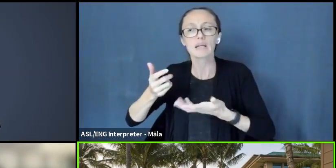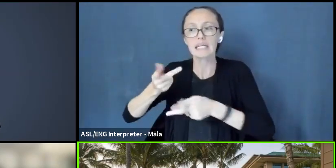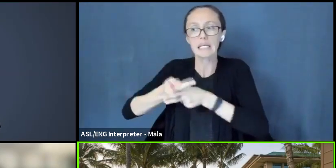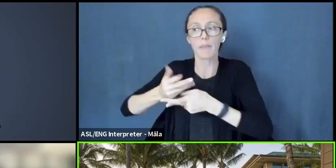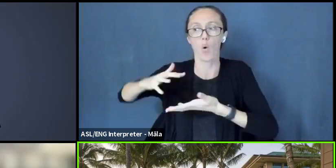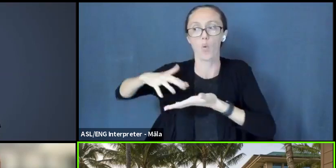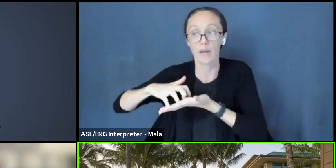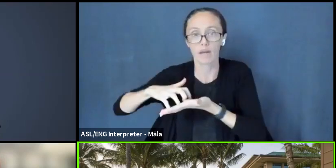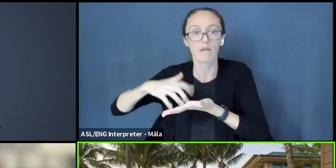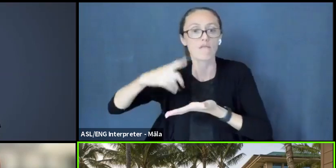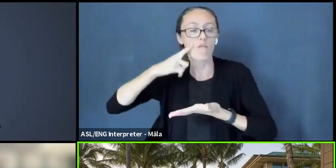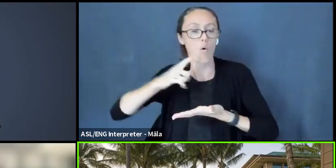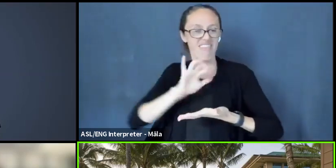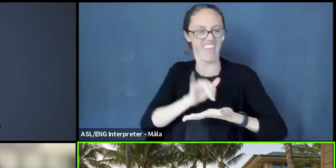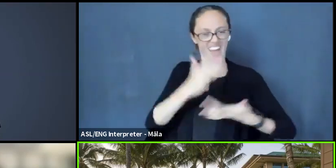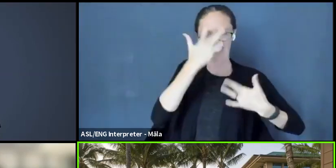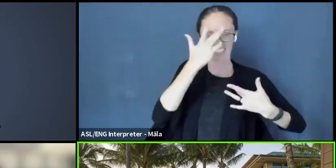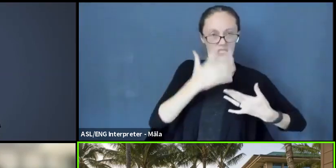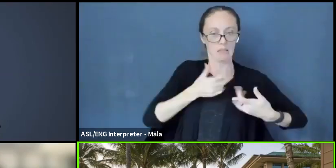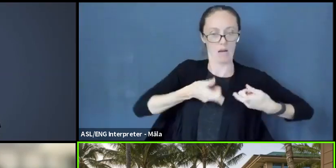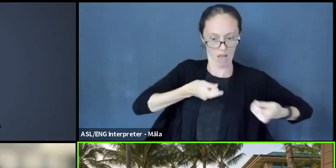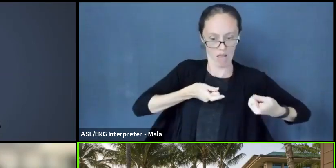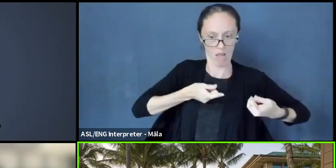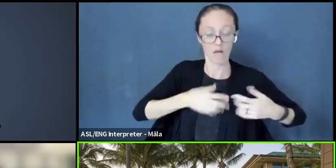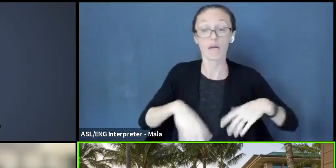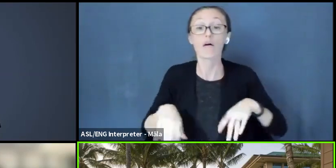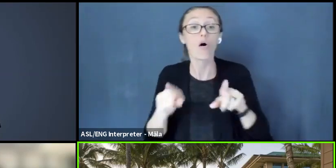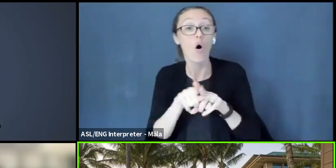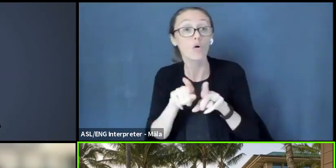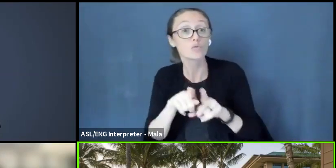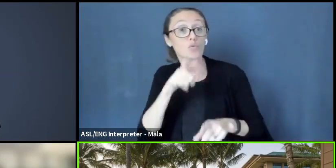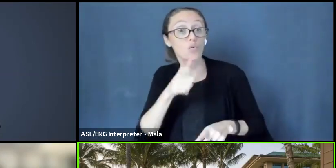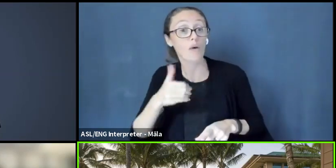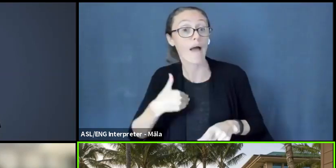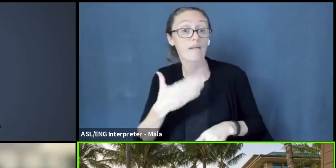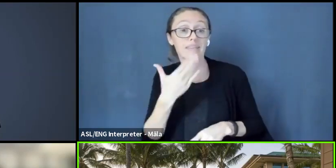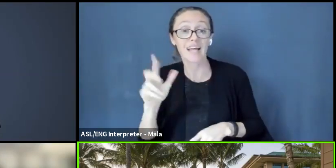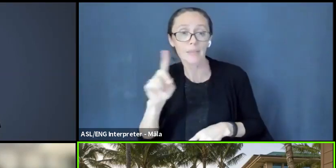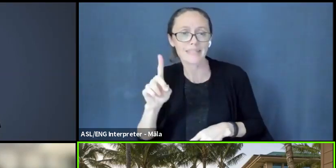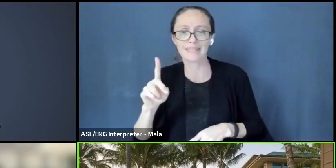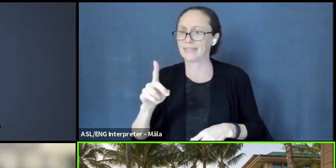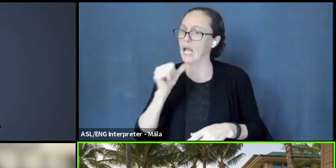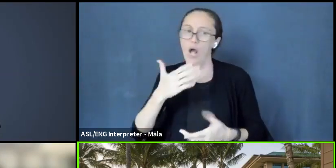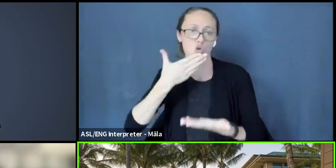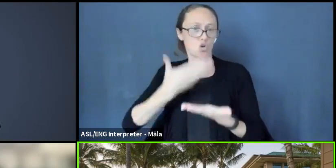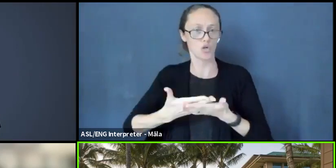Those guys as well as poorly controlled people with diabetes or people who have pre-existing